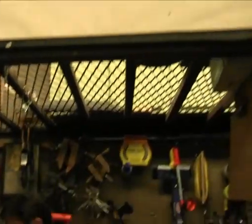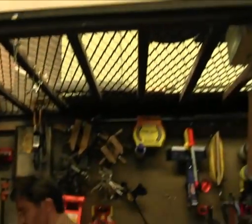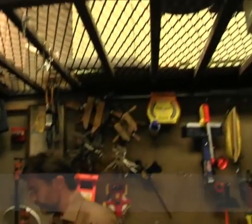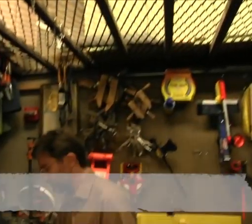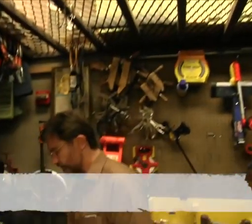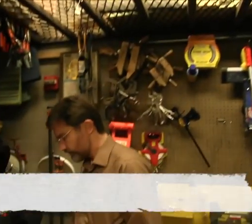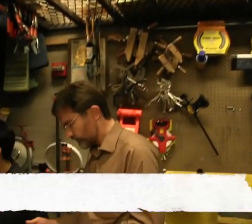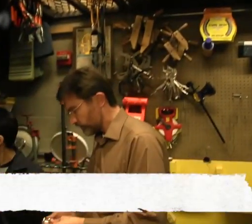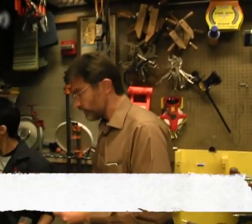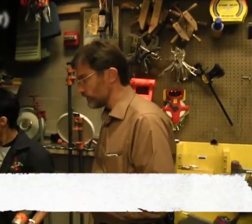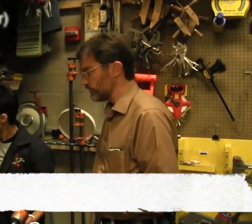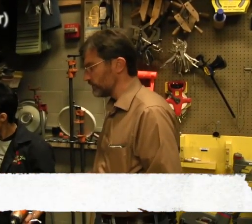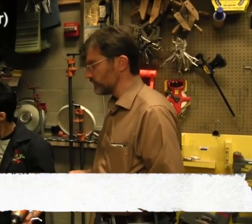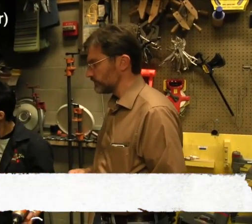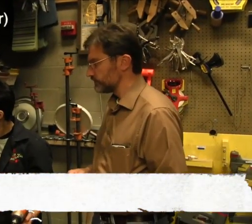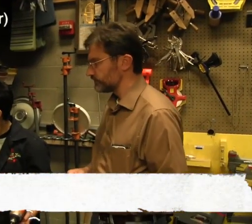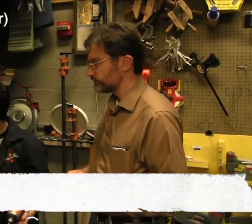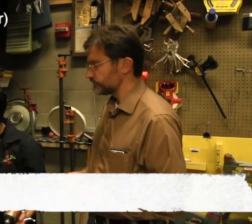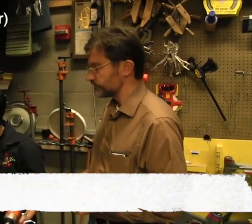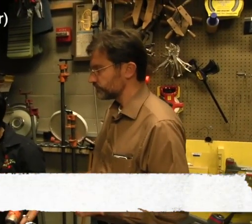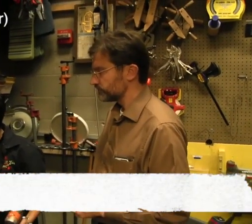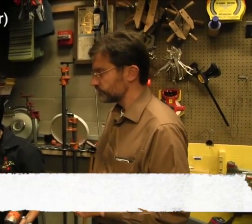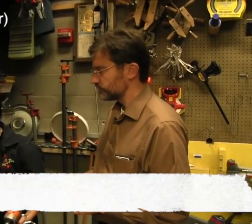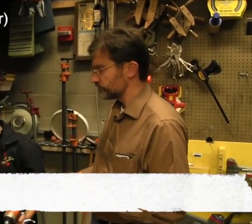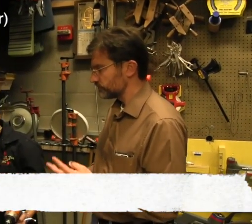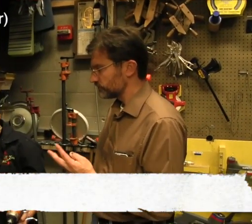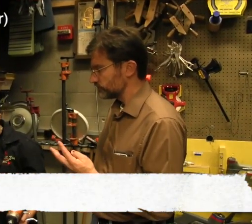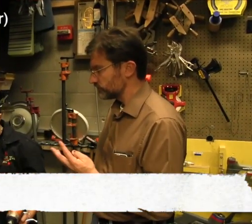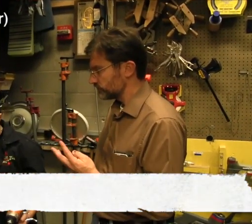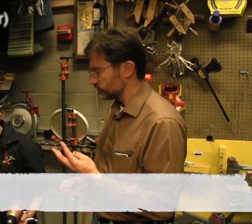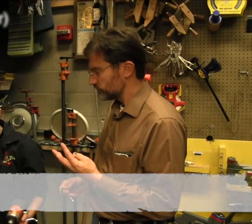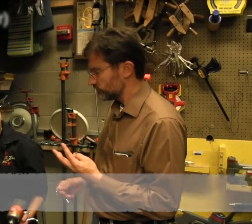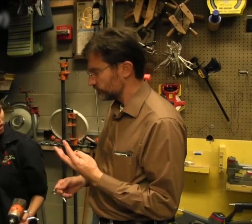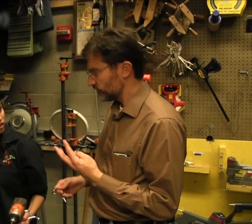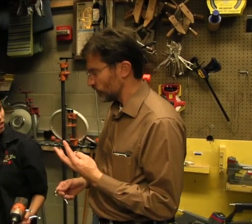Interpreter>> I share my skills I see students grow